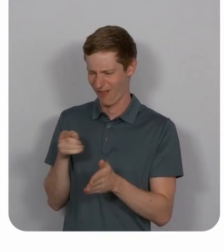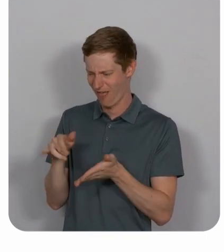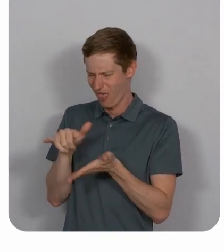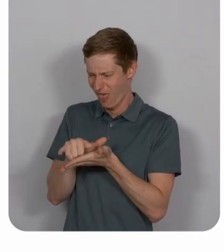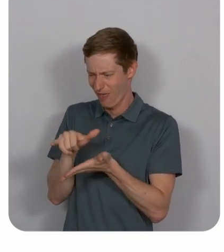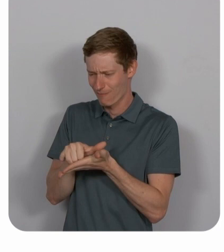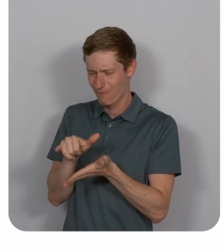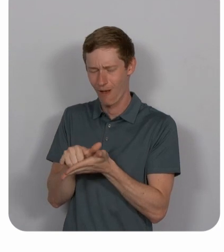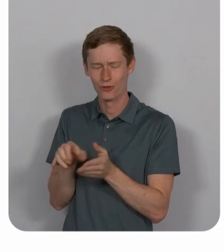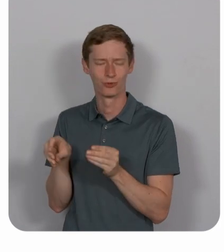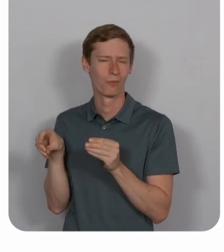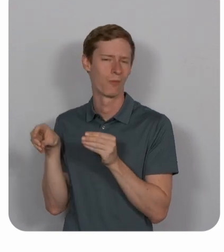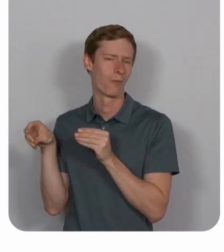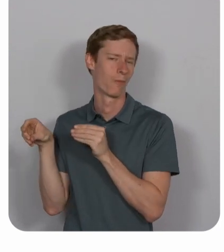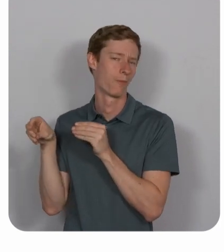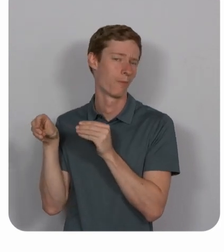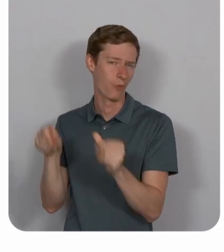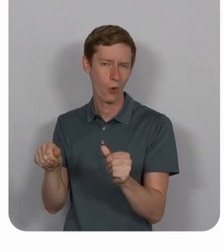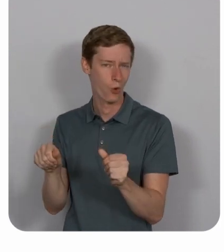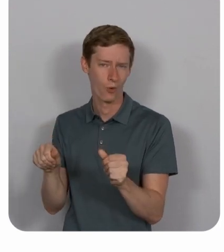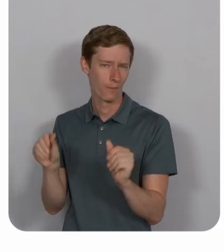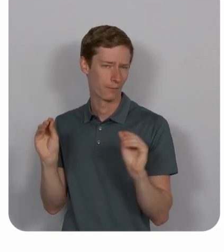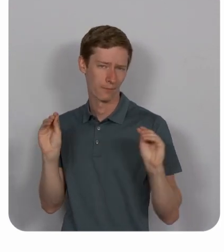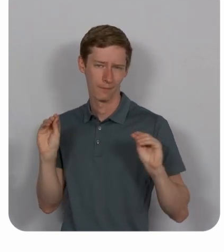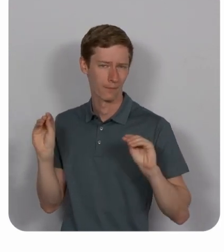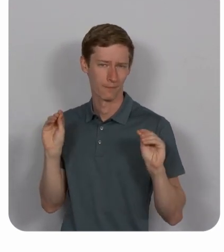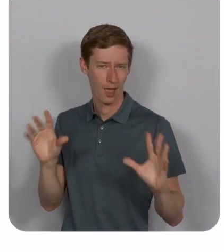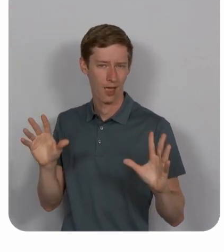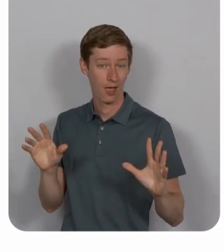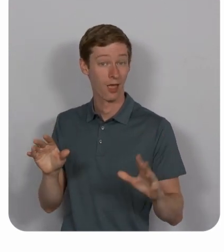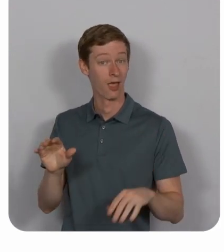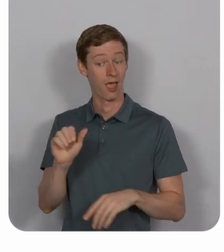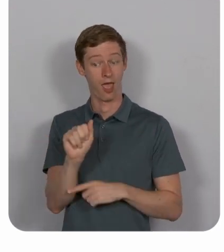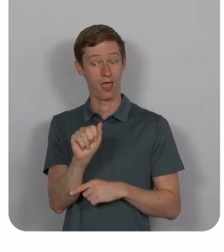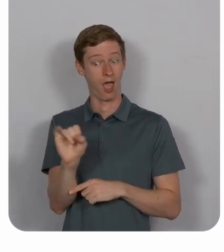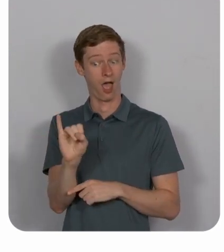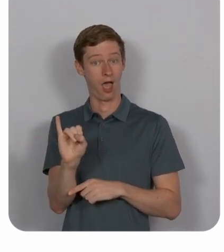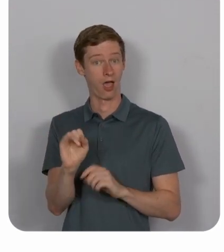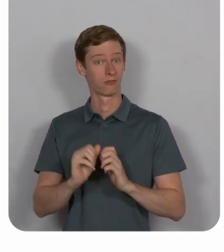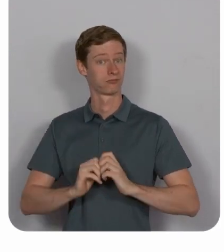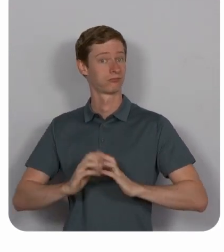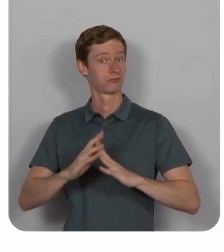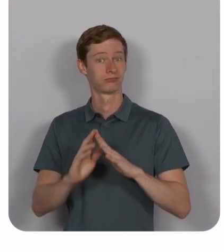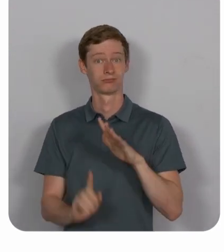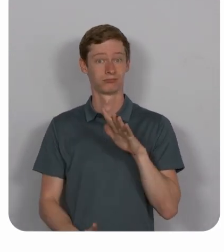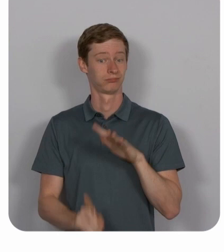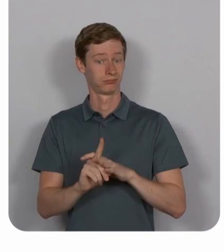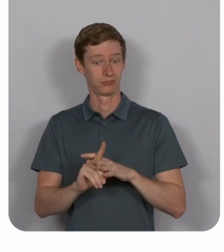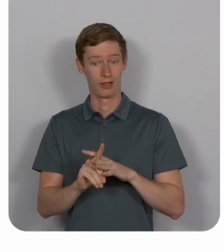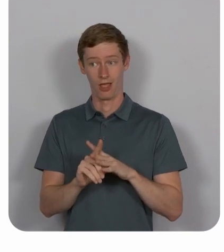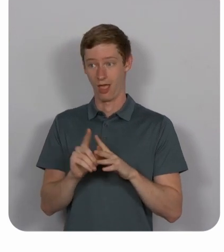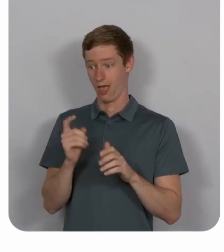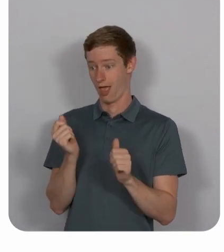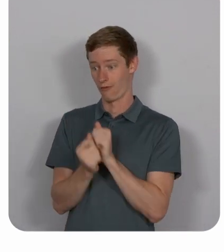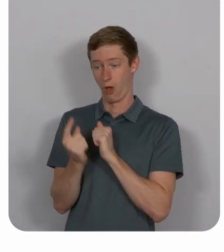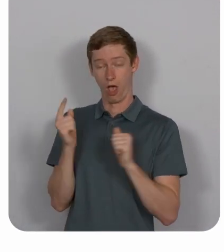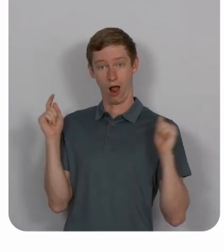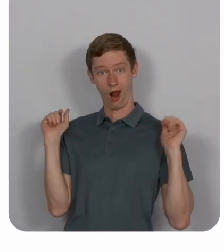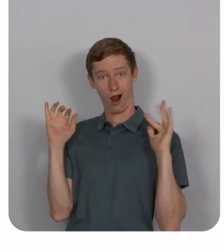happened without any effort. And when generative AI arrived, everyone rushed to create experiences that felt like magic.